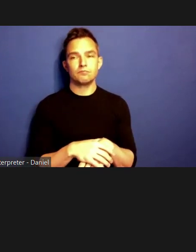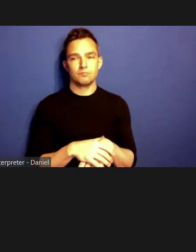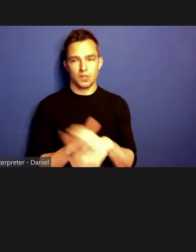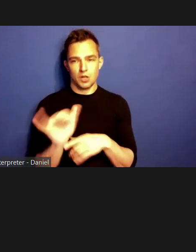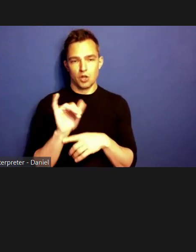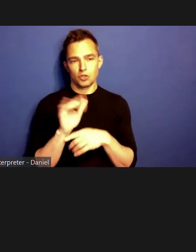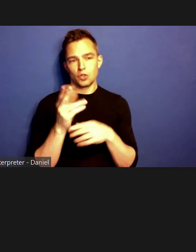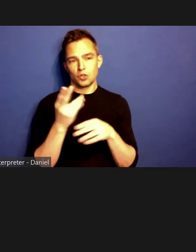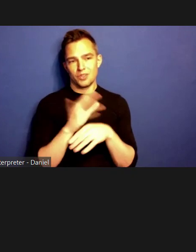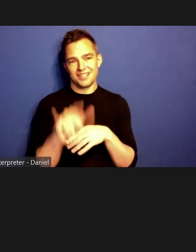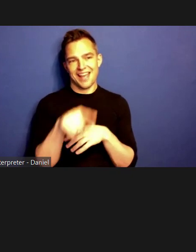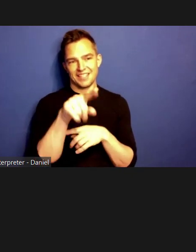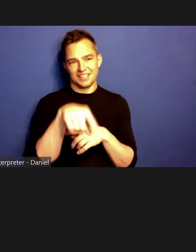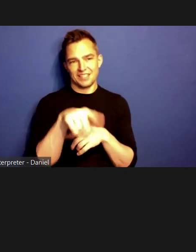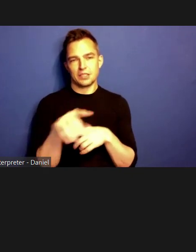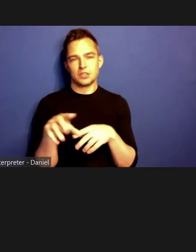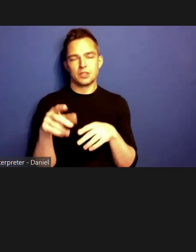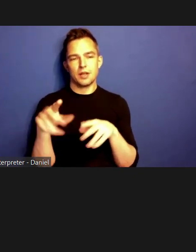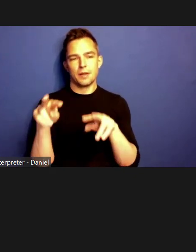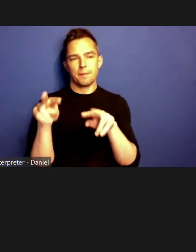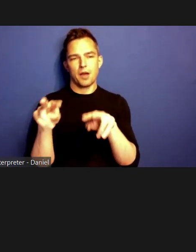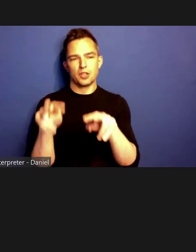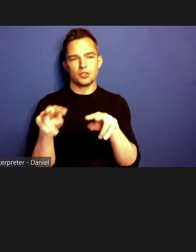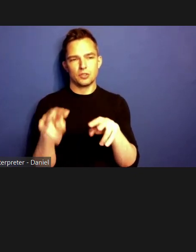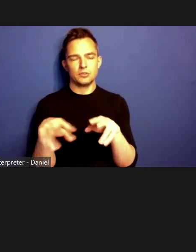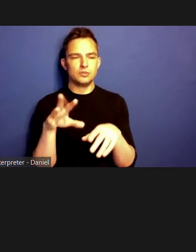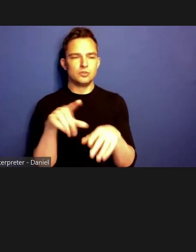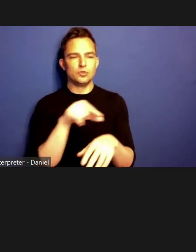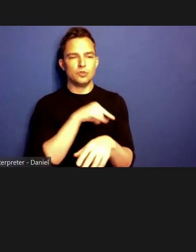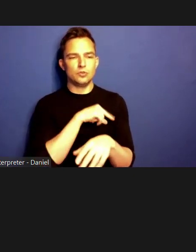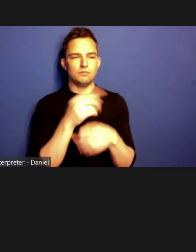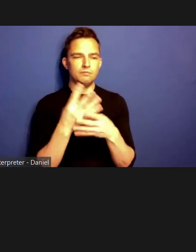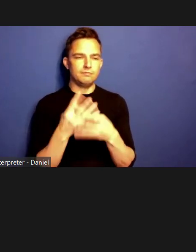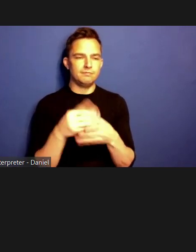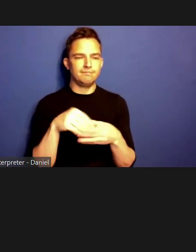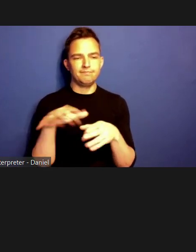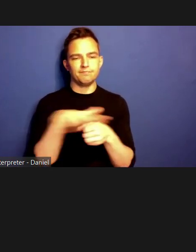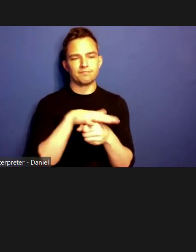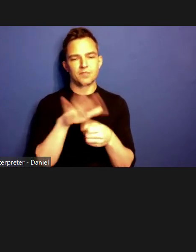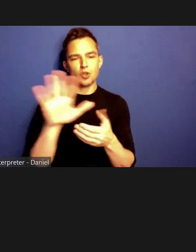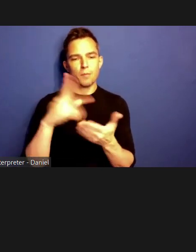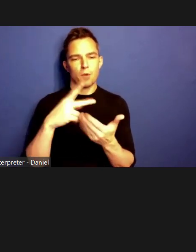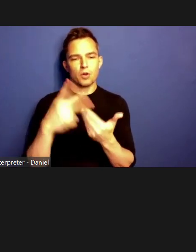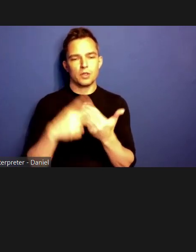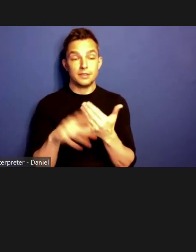practices in your program, and that is especially important for Pure